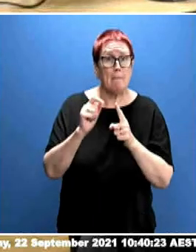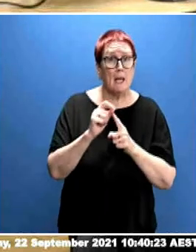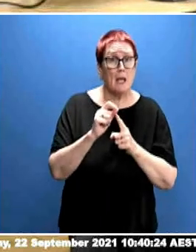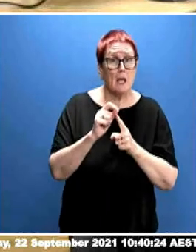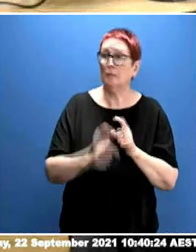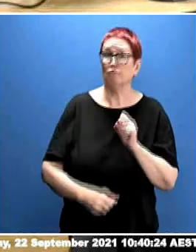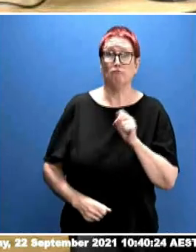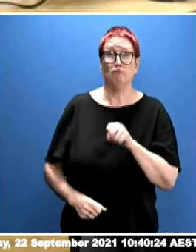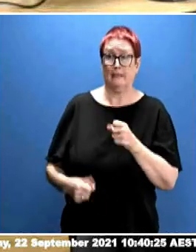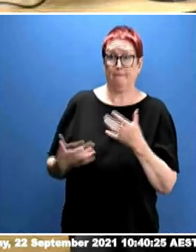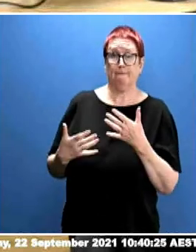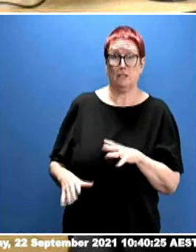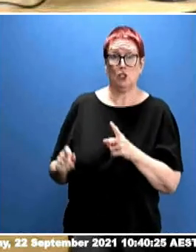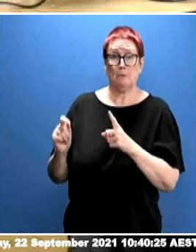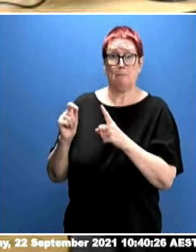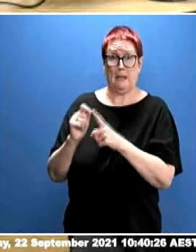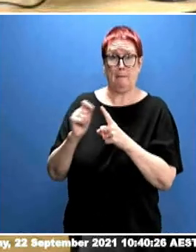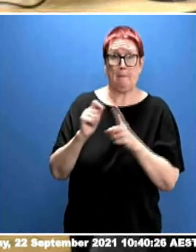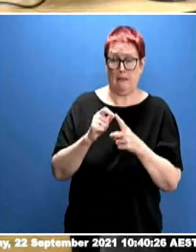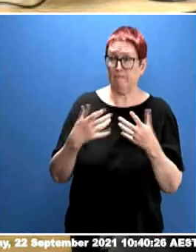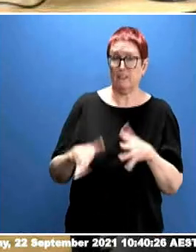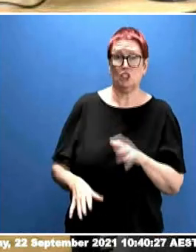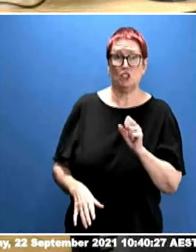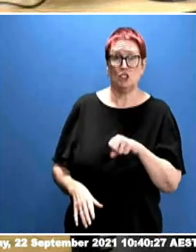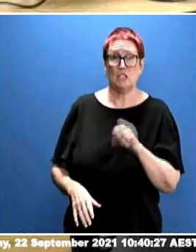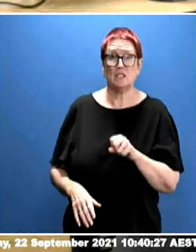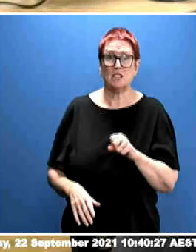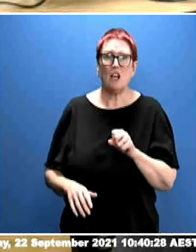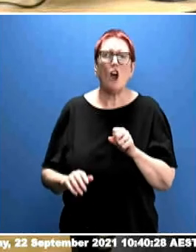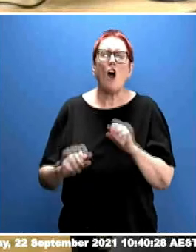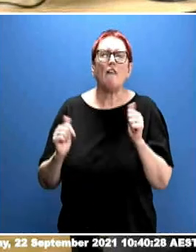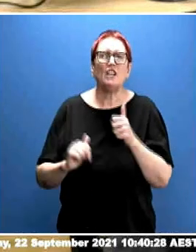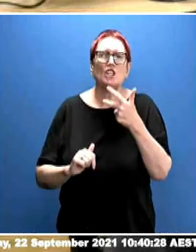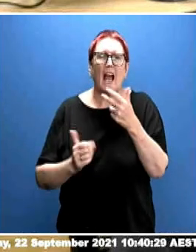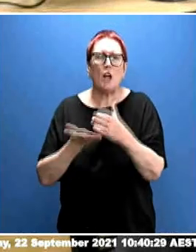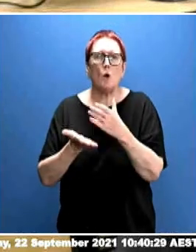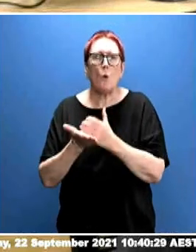Yes, I've done eight units of the Triple P on-line.